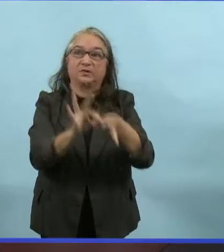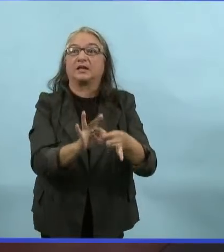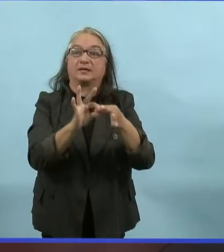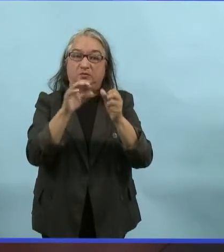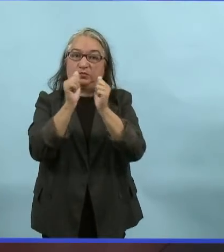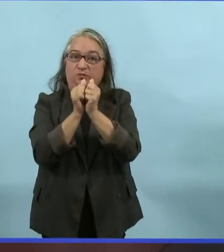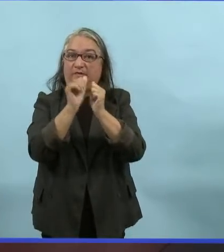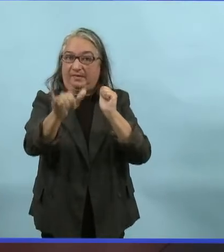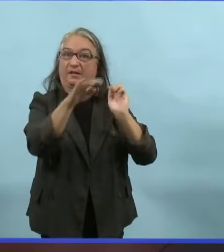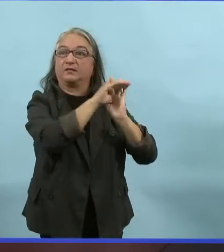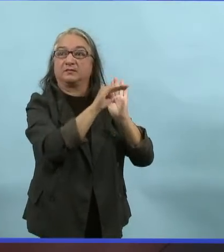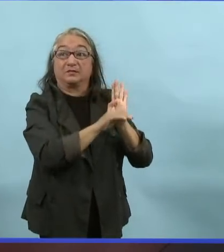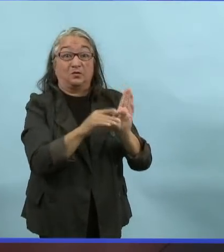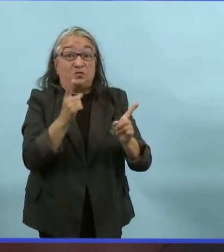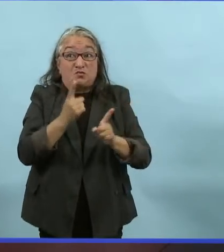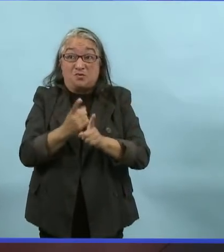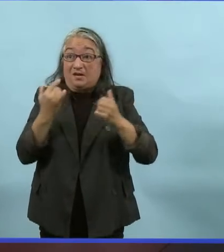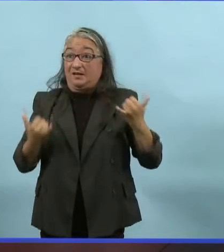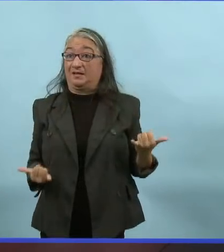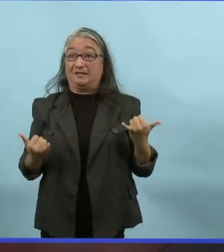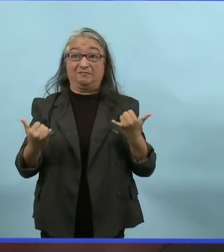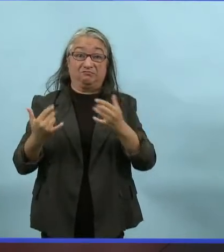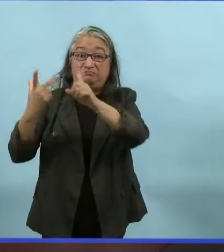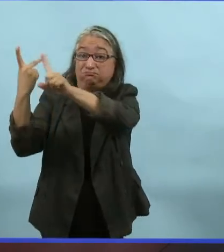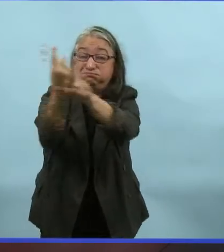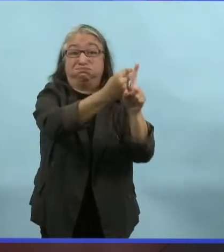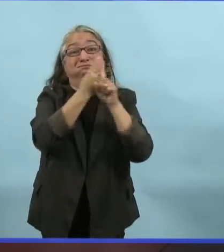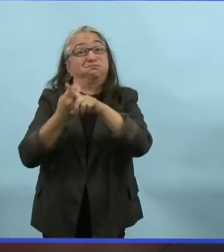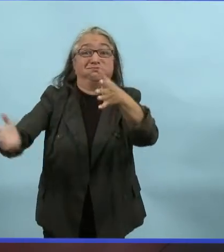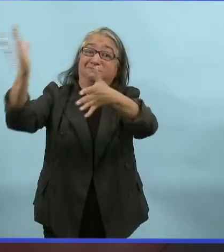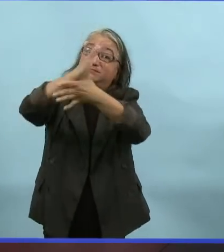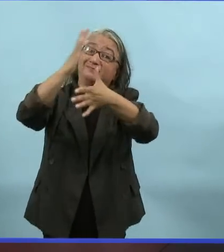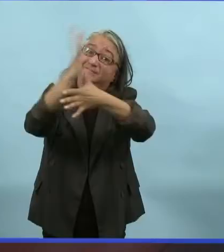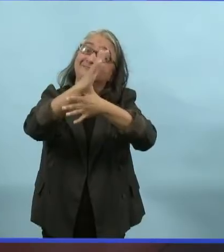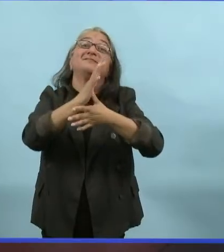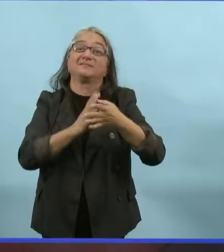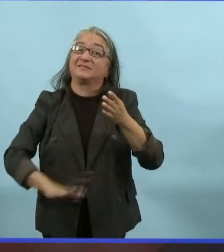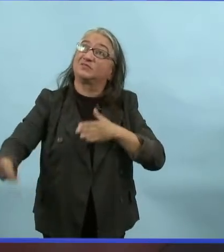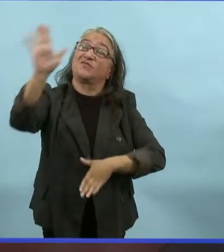Manitobans vaccinated as possible so that we can get that population level benefit right so